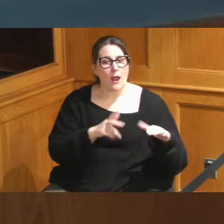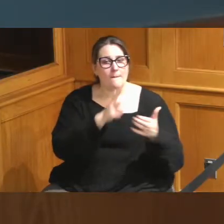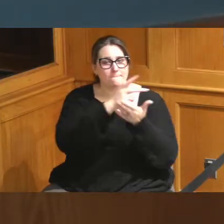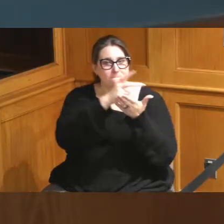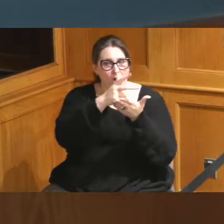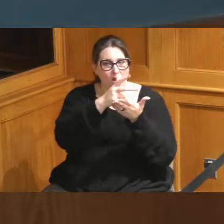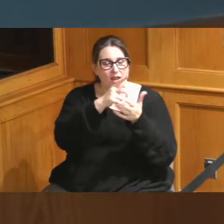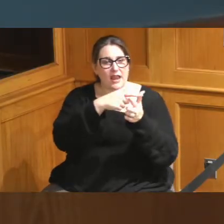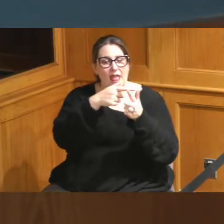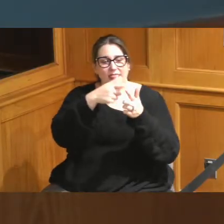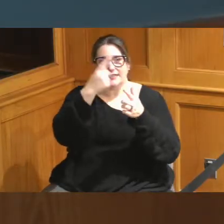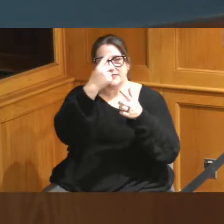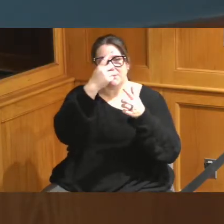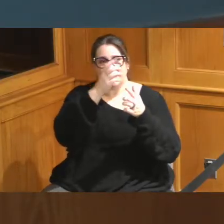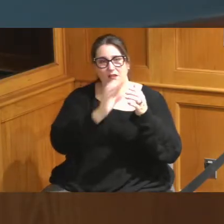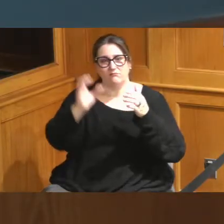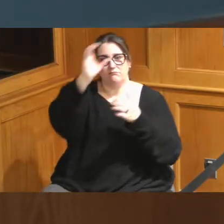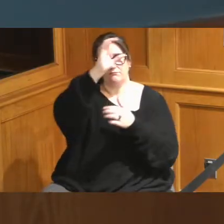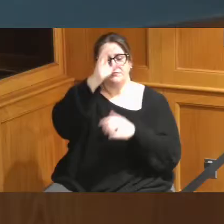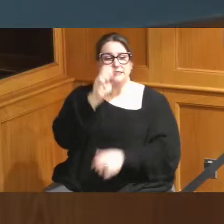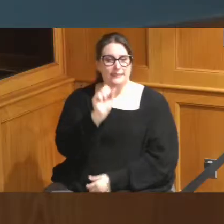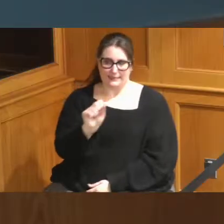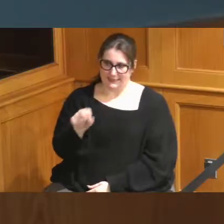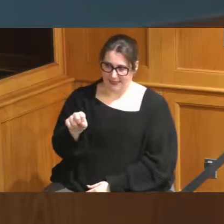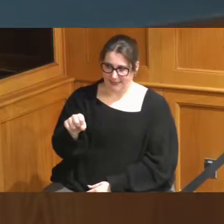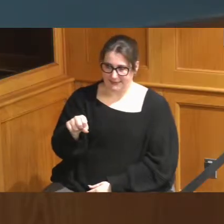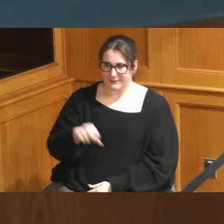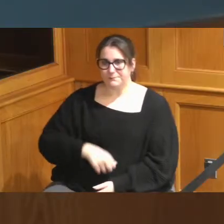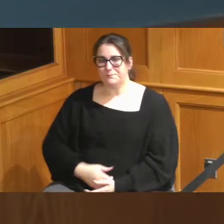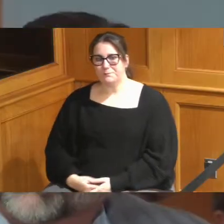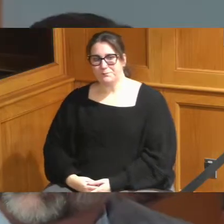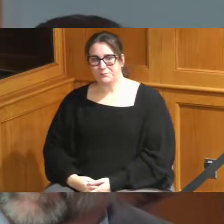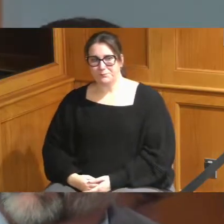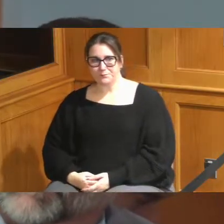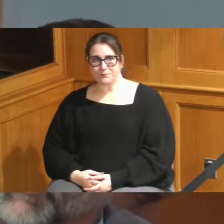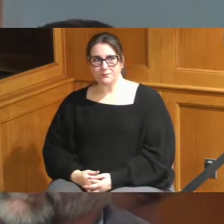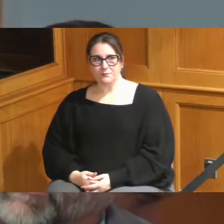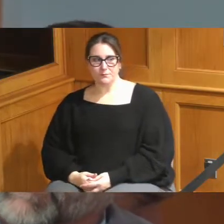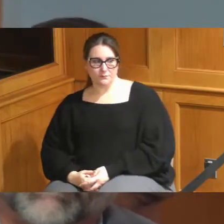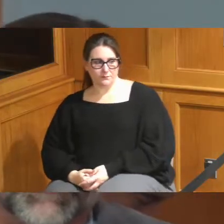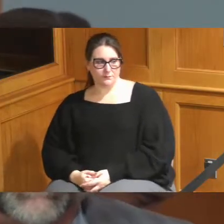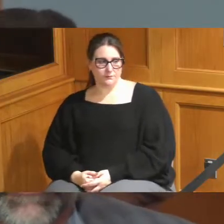then something else above that. That's right. Yep. Yep. Vertical high-rise either either hotel. Okay.